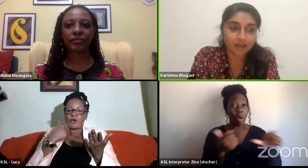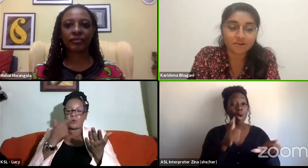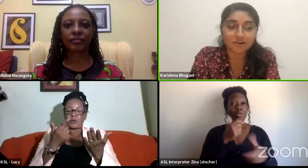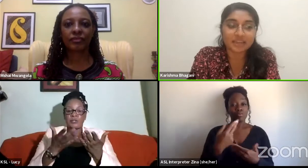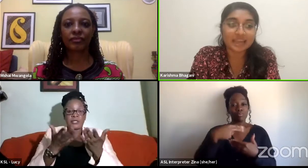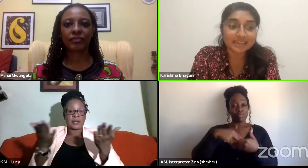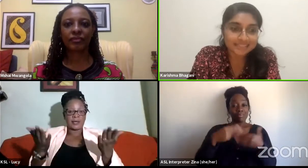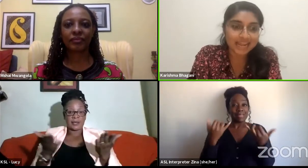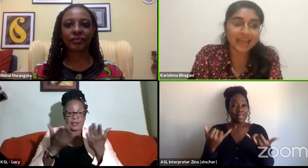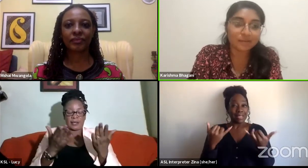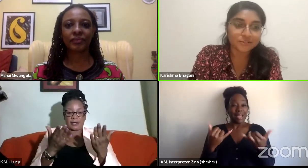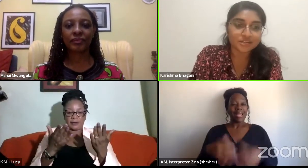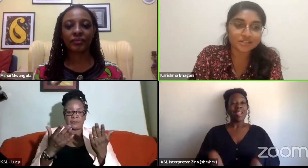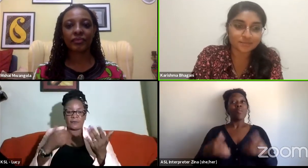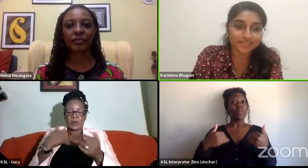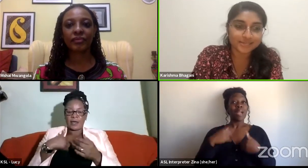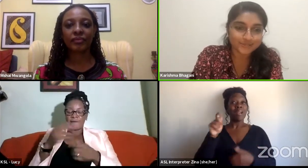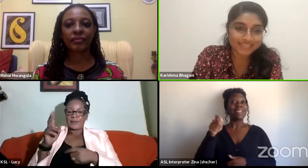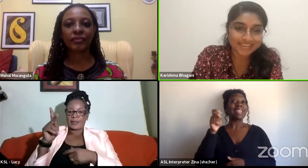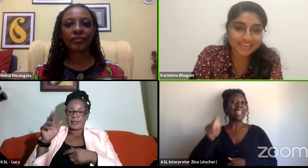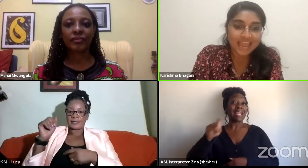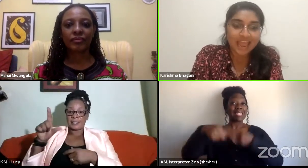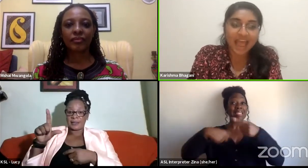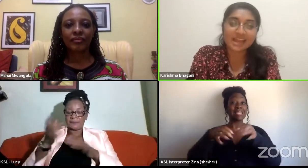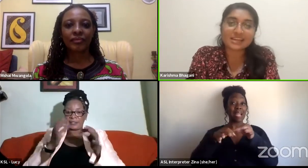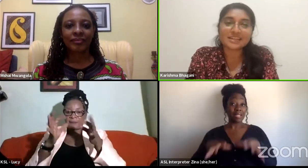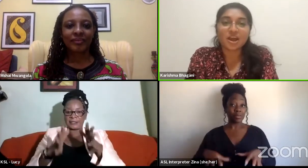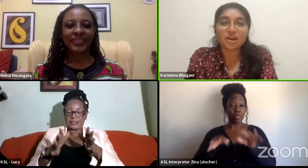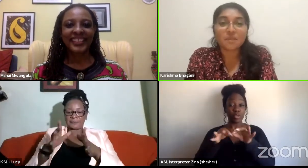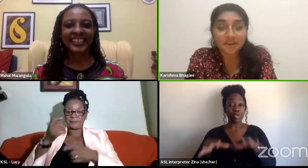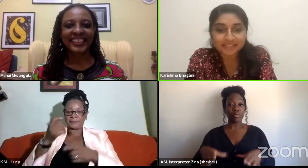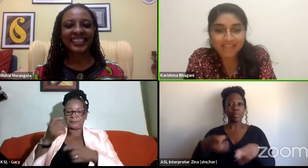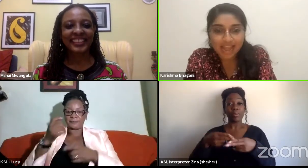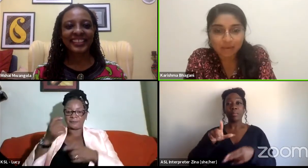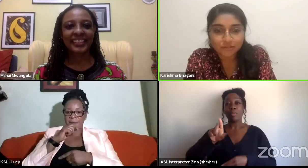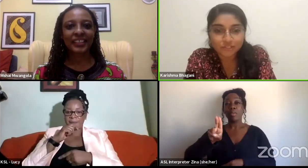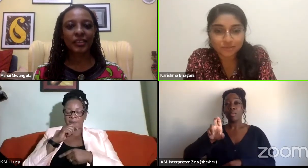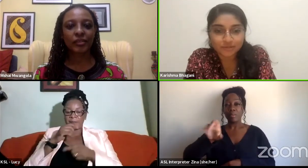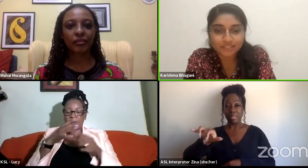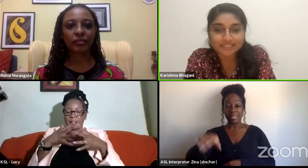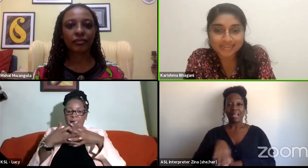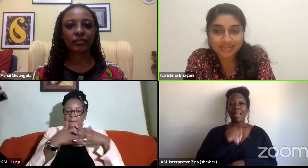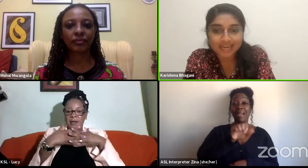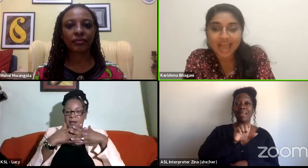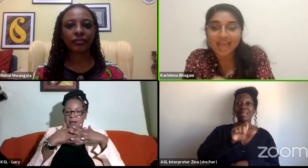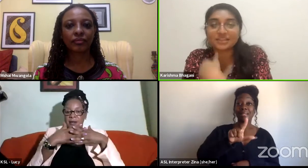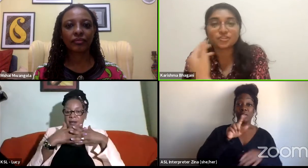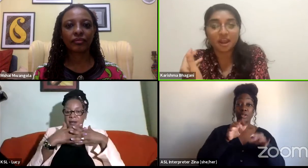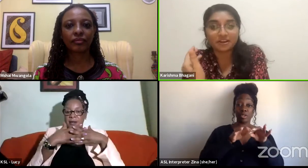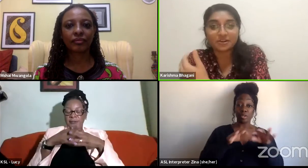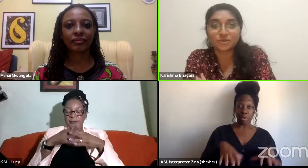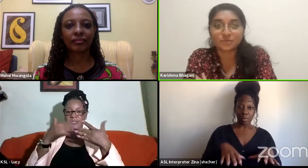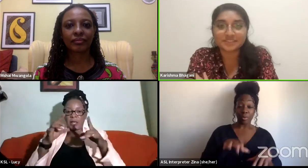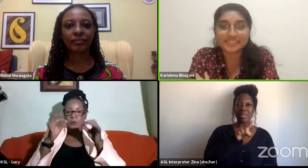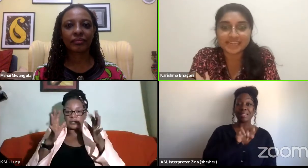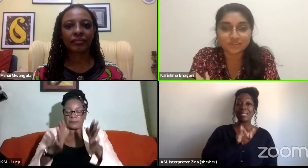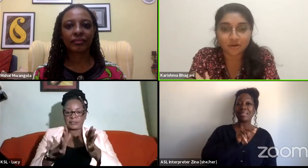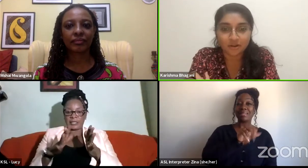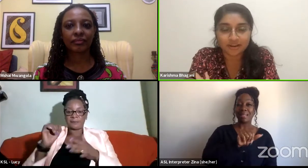our Kenyan Sign Language interpreter, Lucy, and our American Sign Language interpreter, Zina and Sharon, who you will see later on,